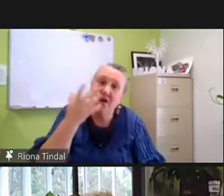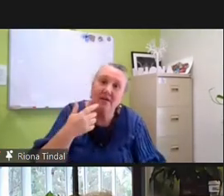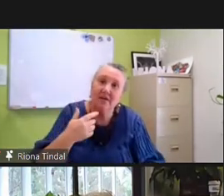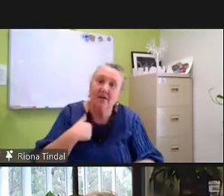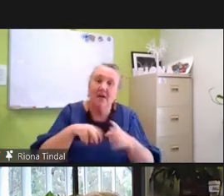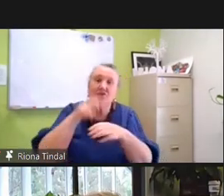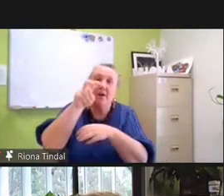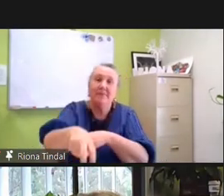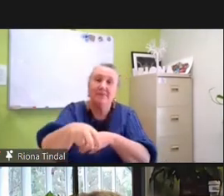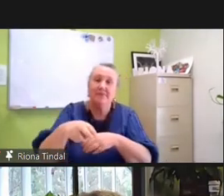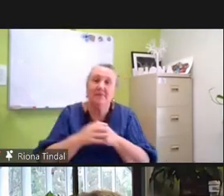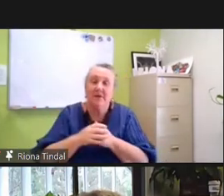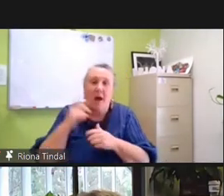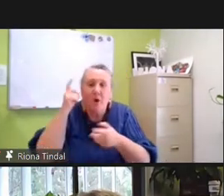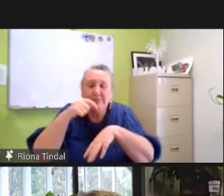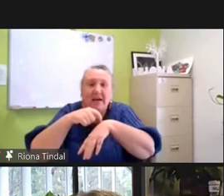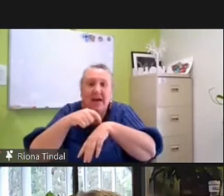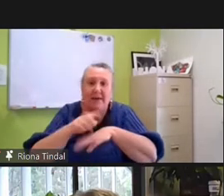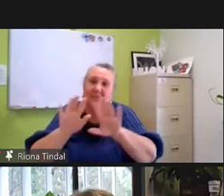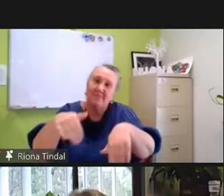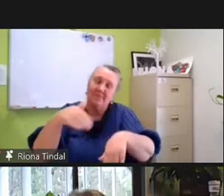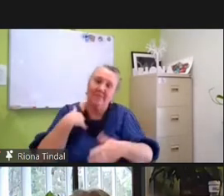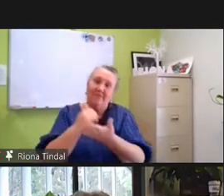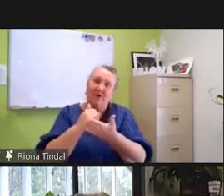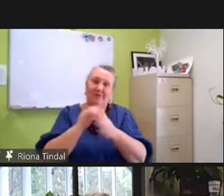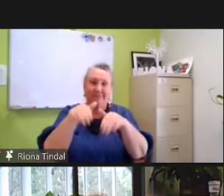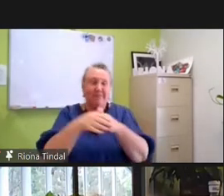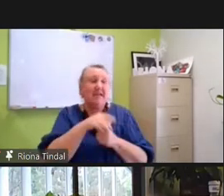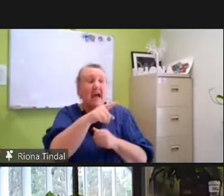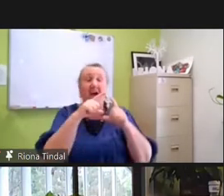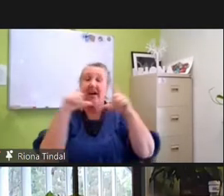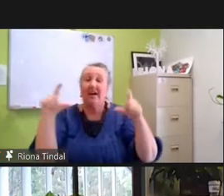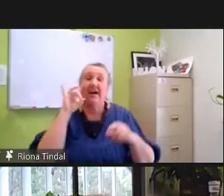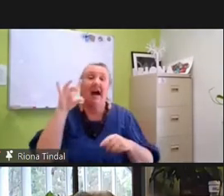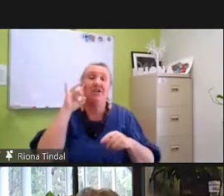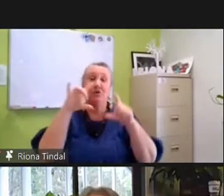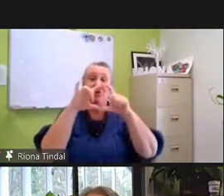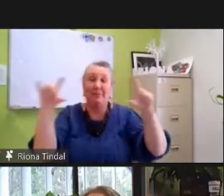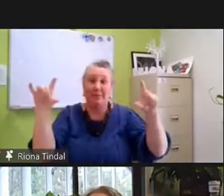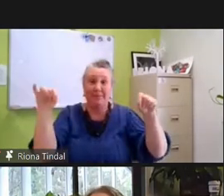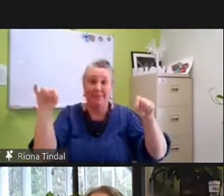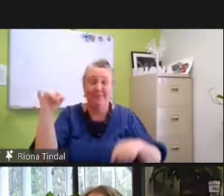Oh, guess what? I did forget. I've jumped ahead. I was very concerned about time. My bad. There is a